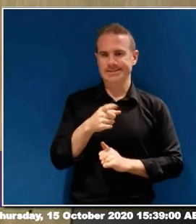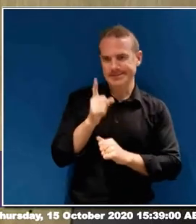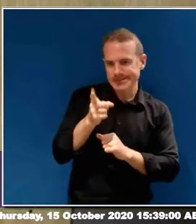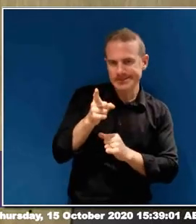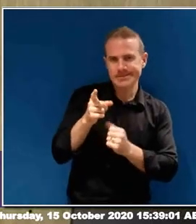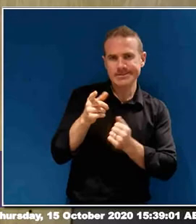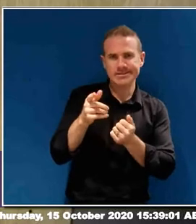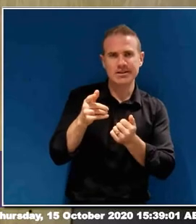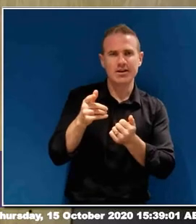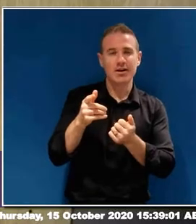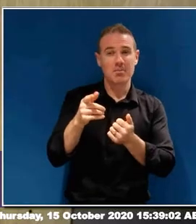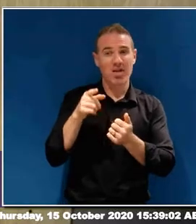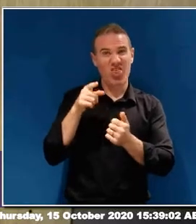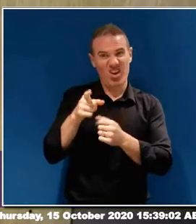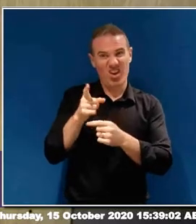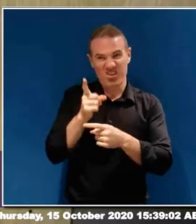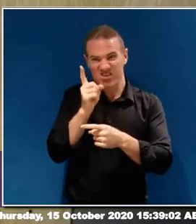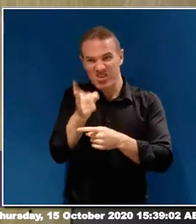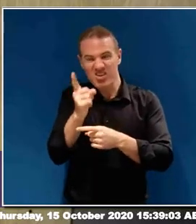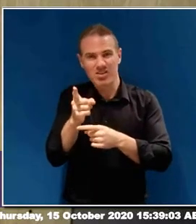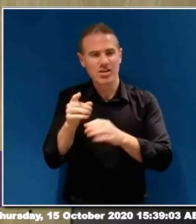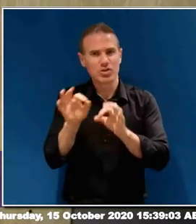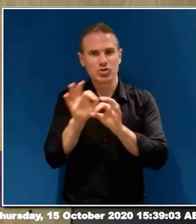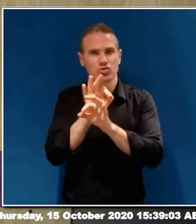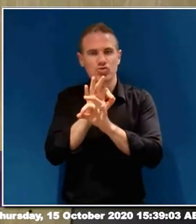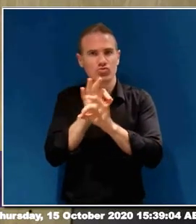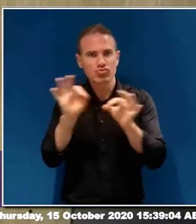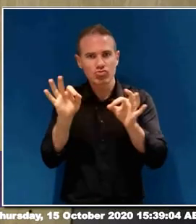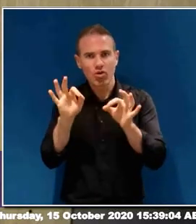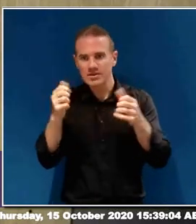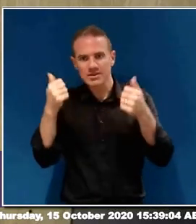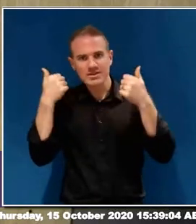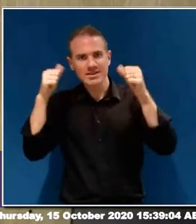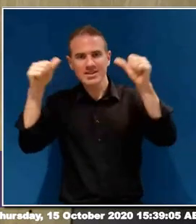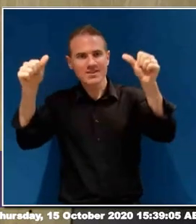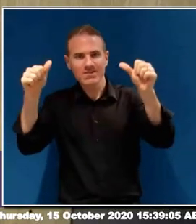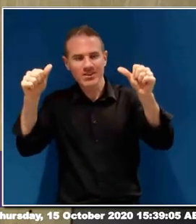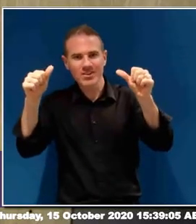desired outcome, so a consequence has been applied but the behaviour hasn't